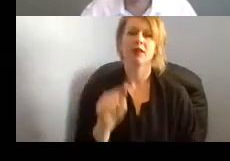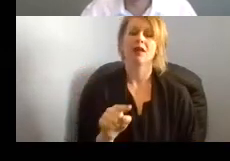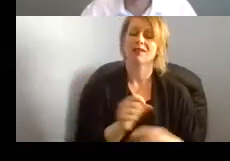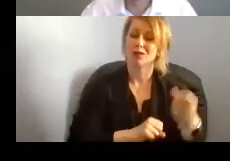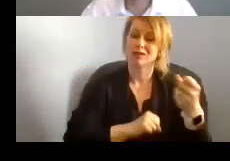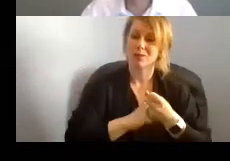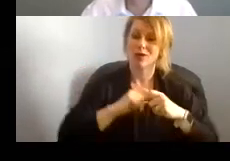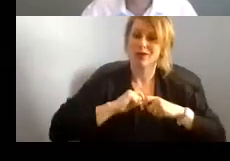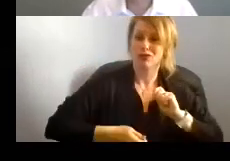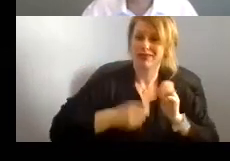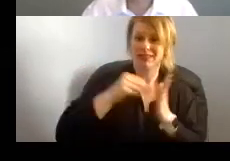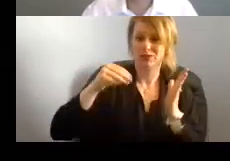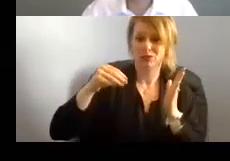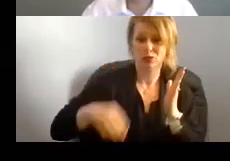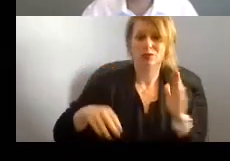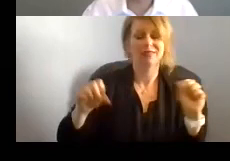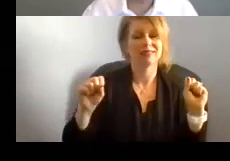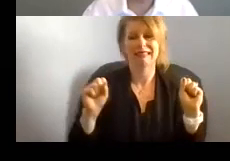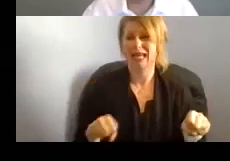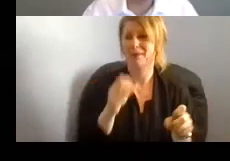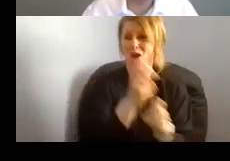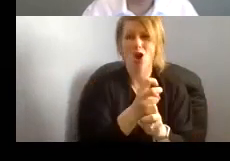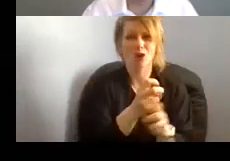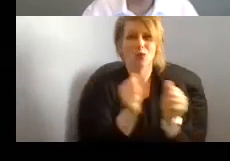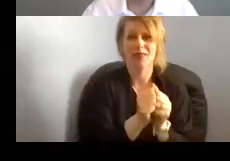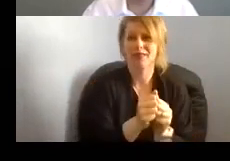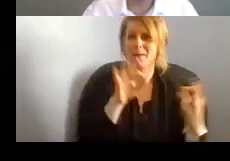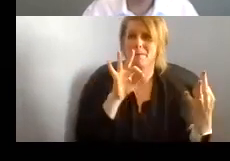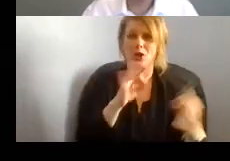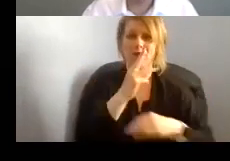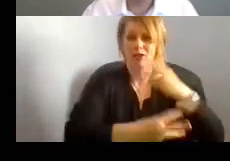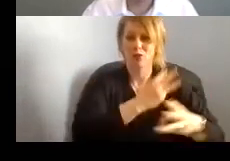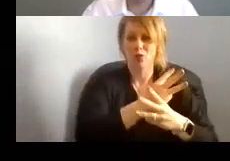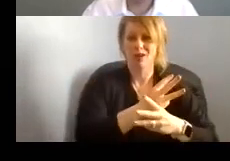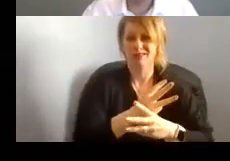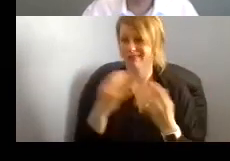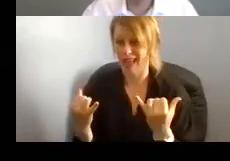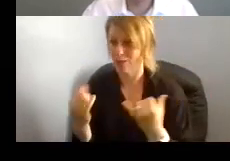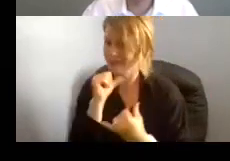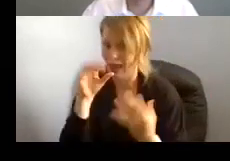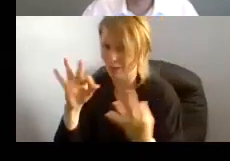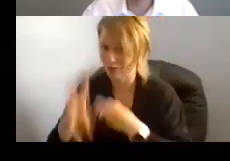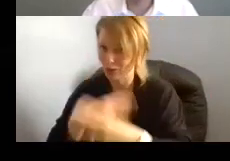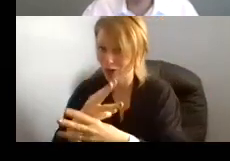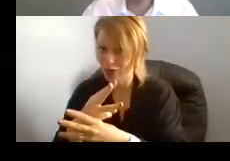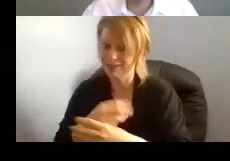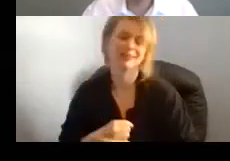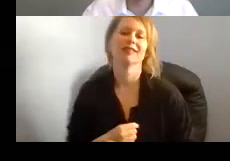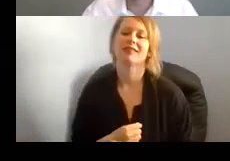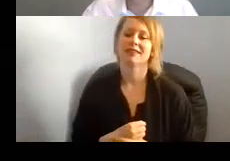can be difficult in the best of times, and this is clearly not the best of times. This is a particularly difficult but critical time to maintain